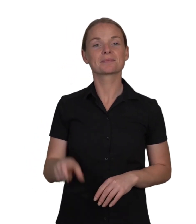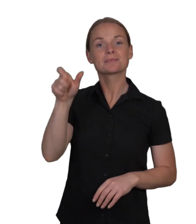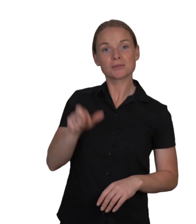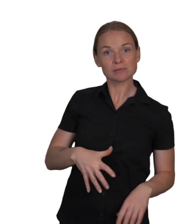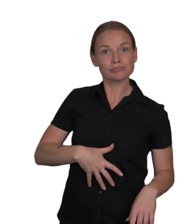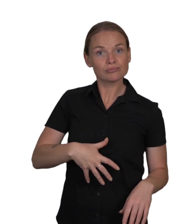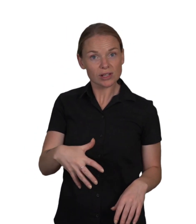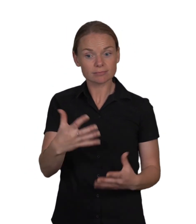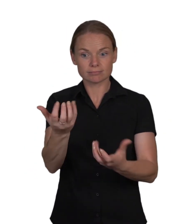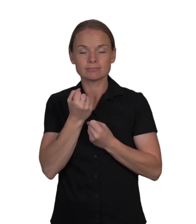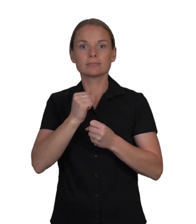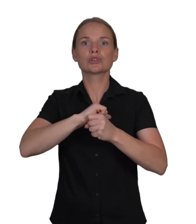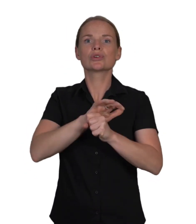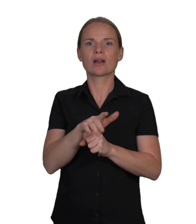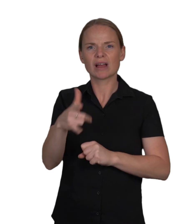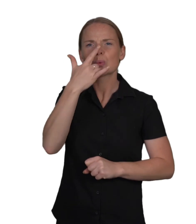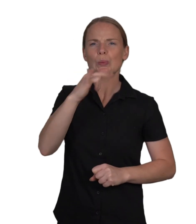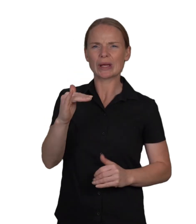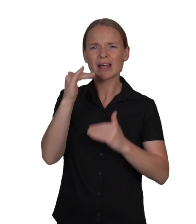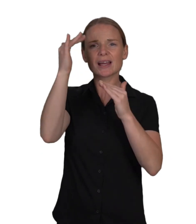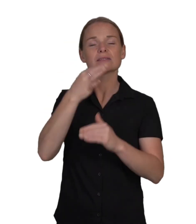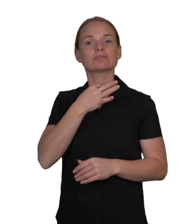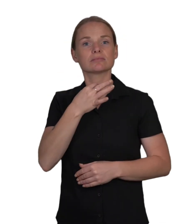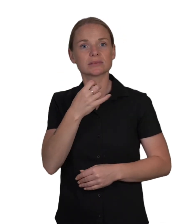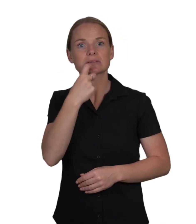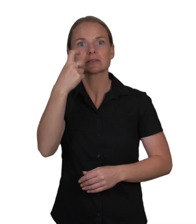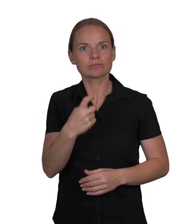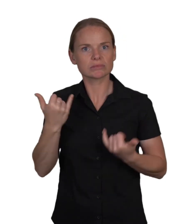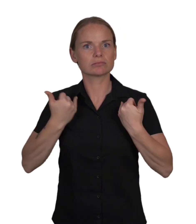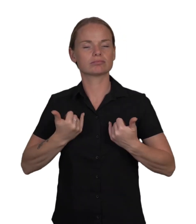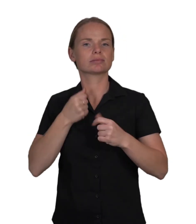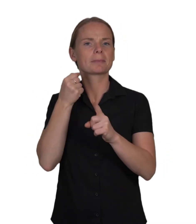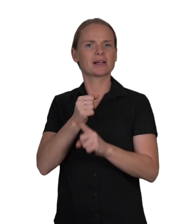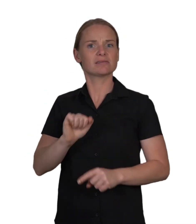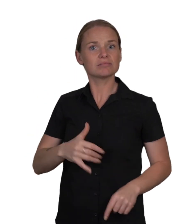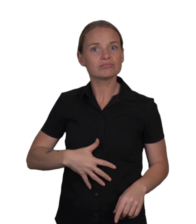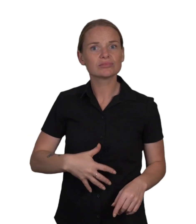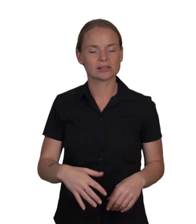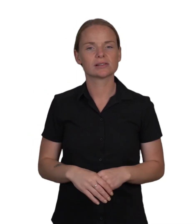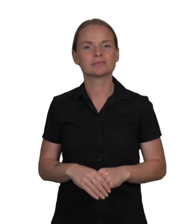Pregnant women with COVID-19 have an increased risk of severe illness and adverse pregnancy outcomes.